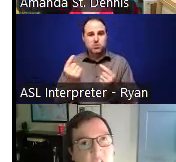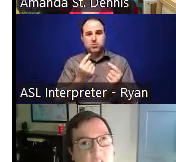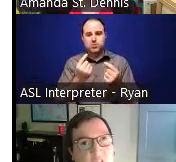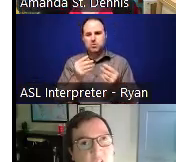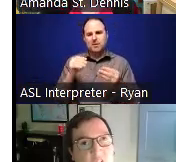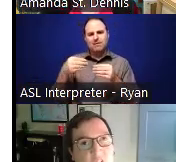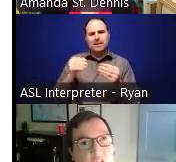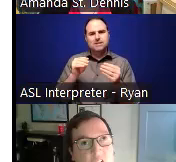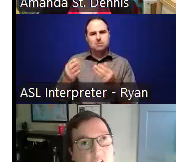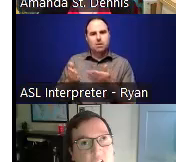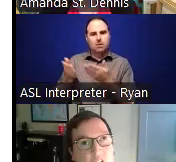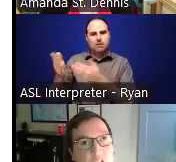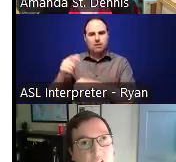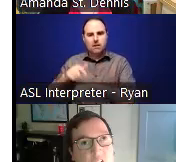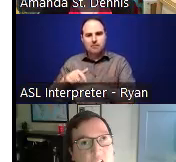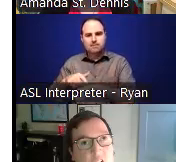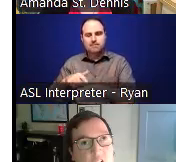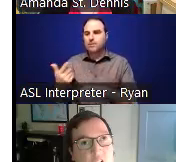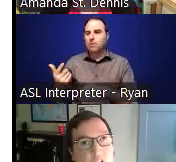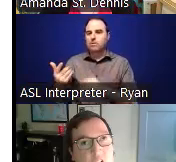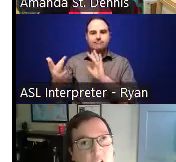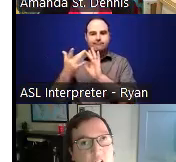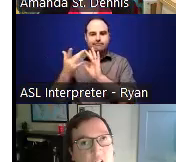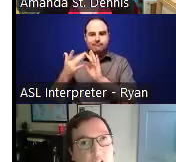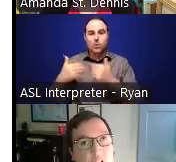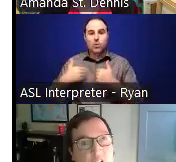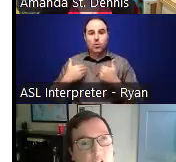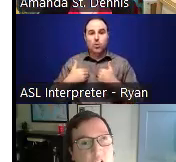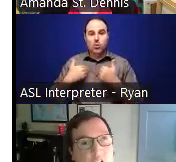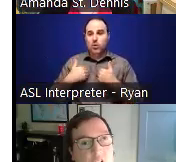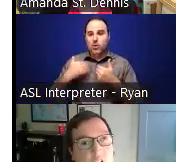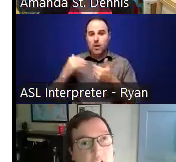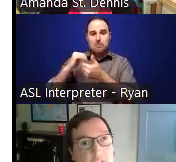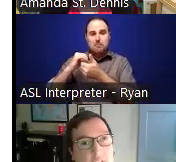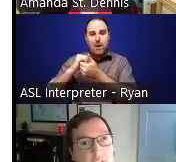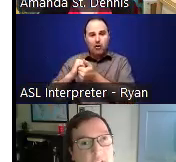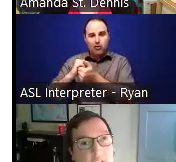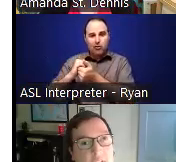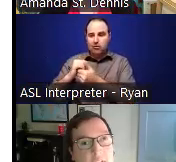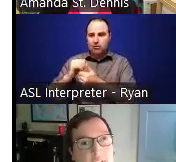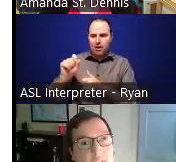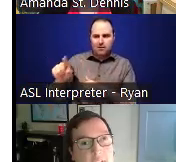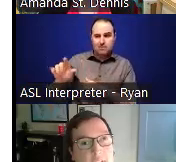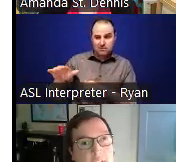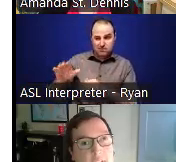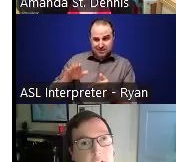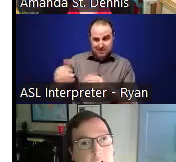or reaching out to youth partners to ask about if the deadline is feasible to complete, can there